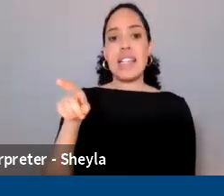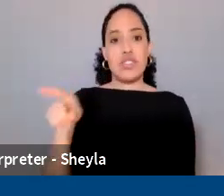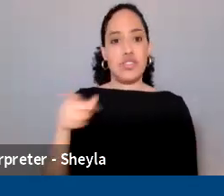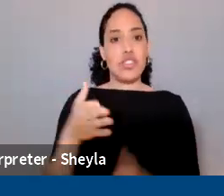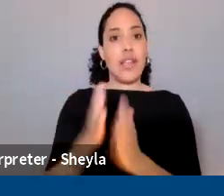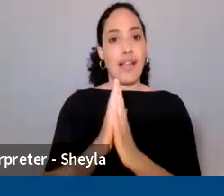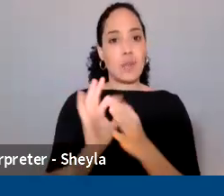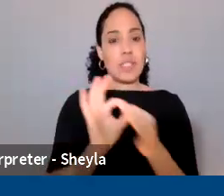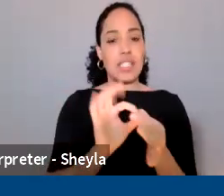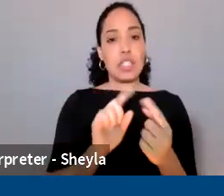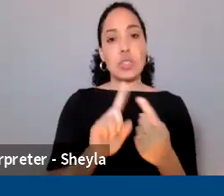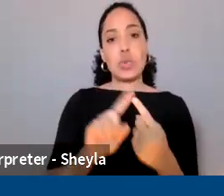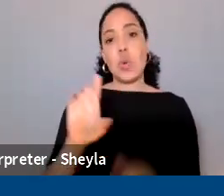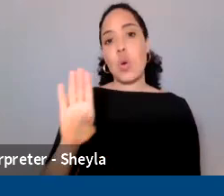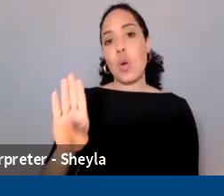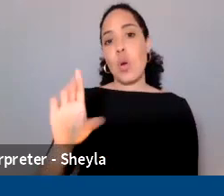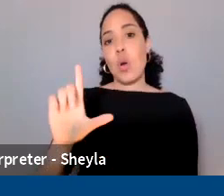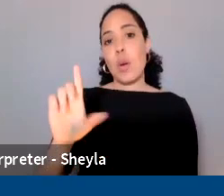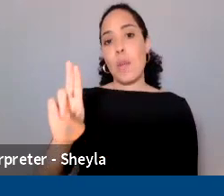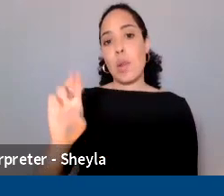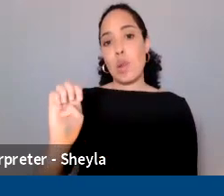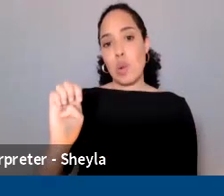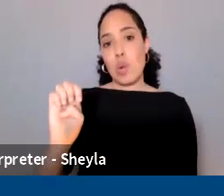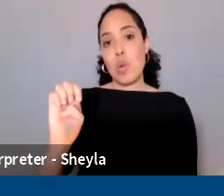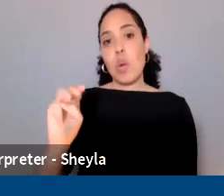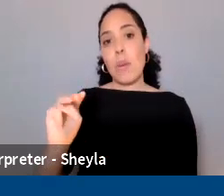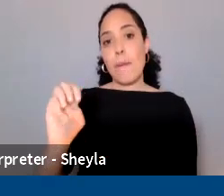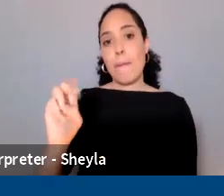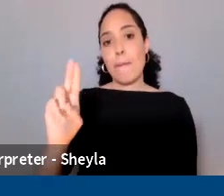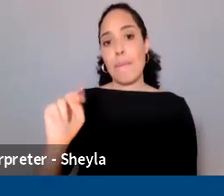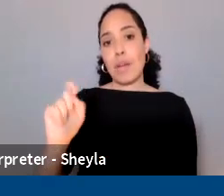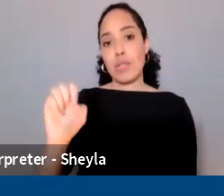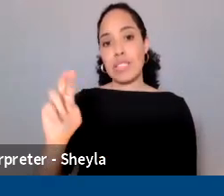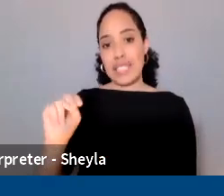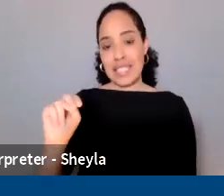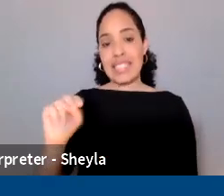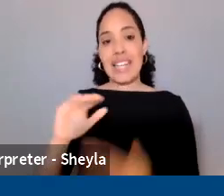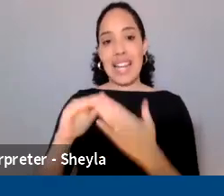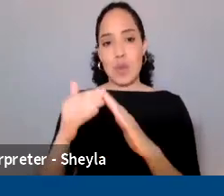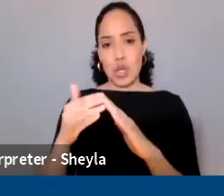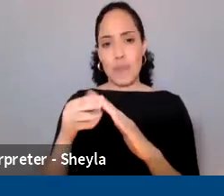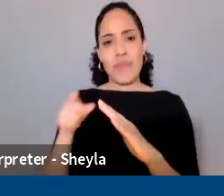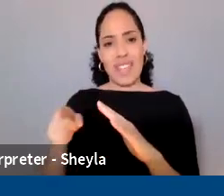neighborhood on the Little Thompson River there's only one evacuation route via a bridge